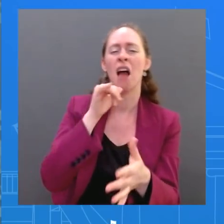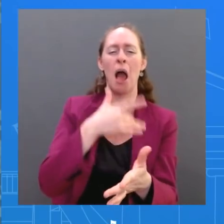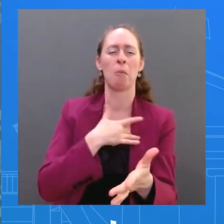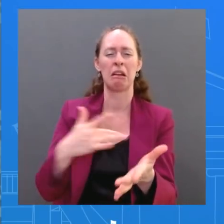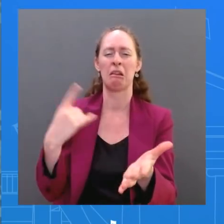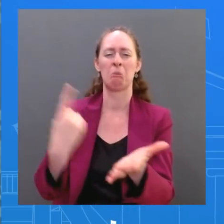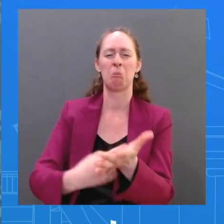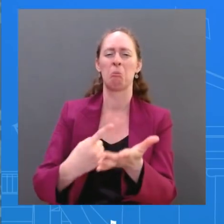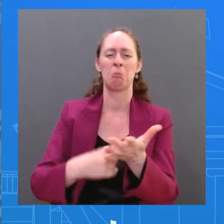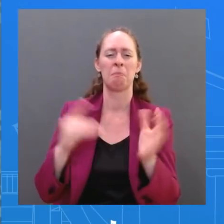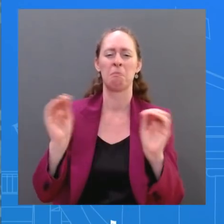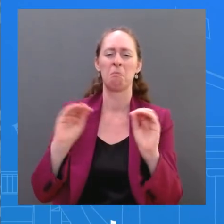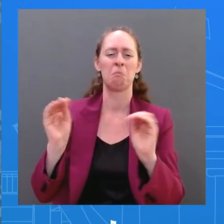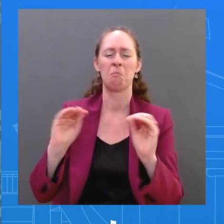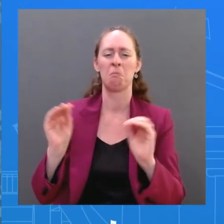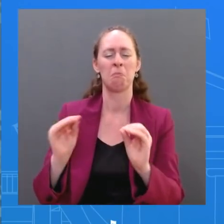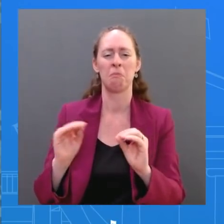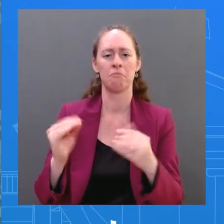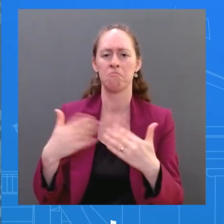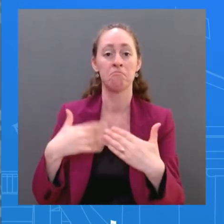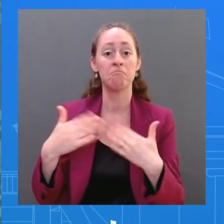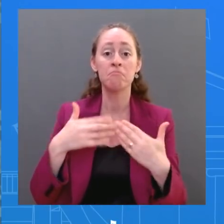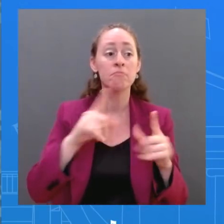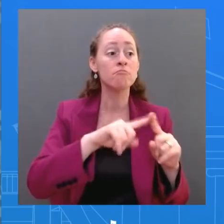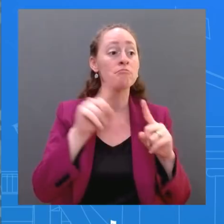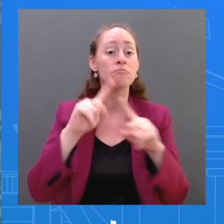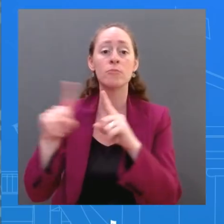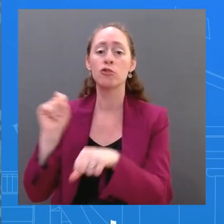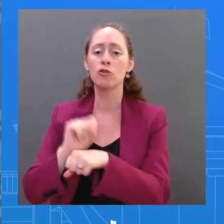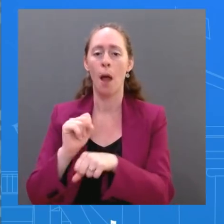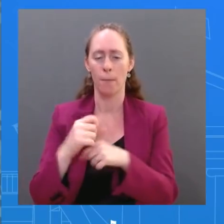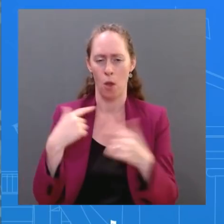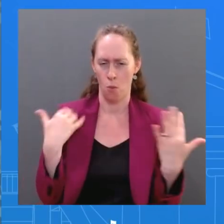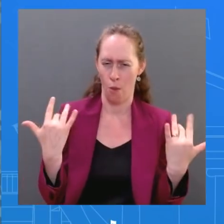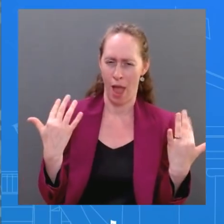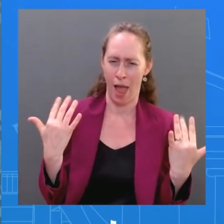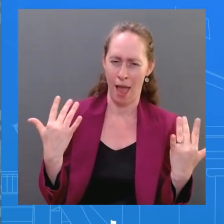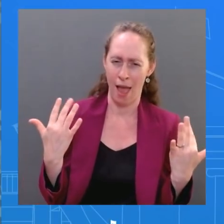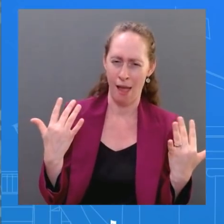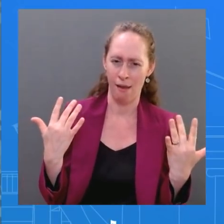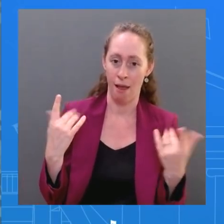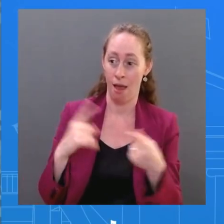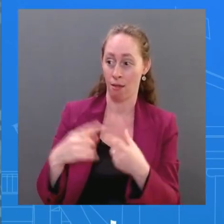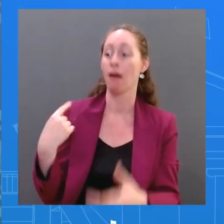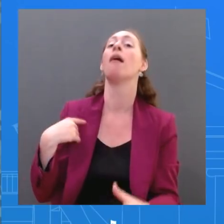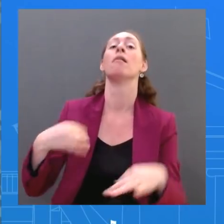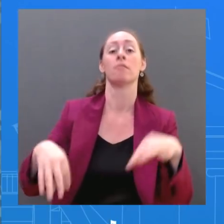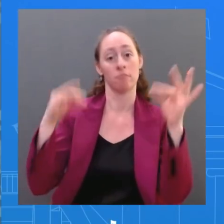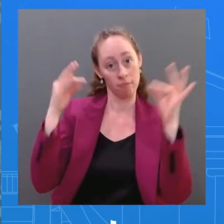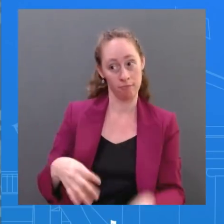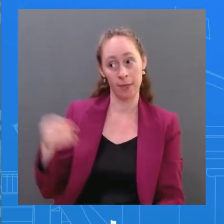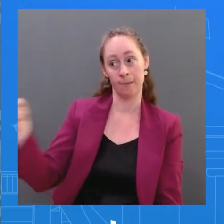We have not made a nomination yet. And so, one of the things that we are very proud of,